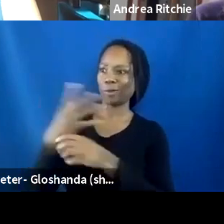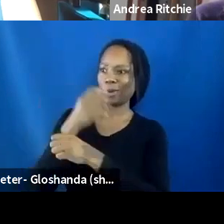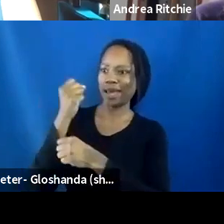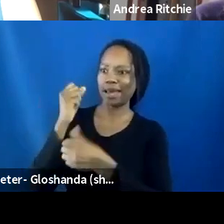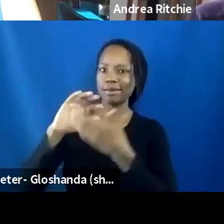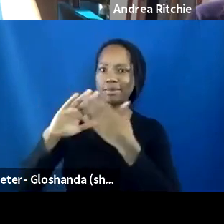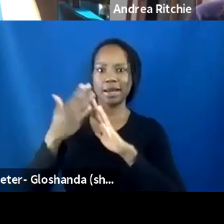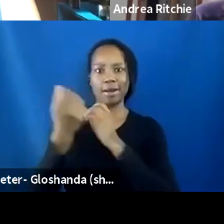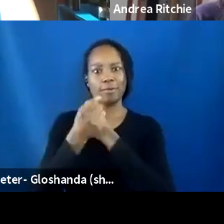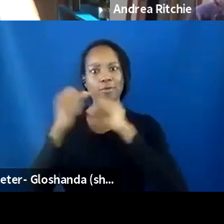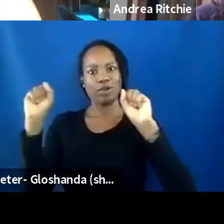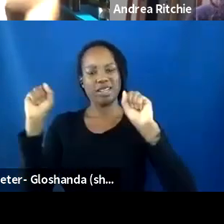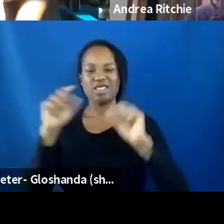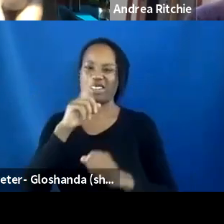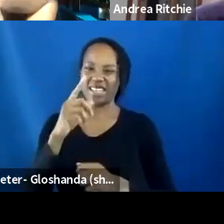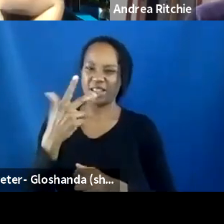You can answer however you want.